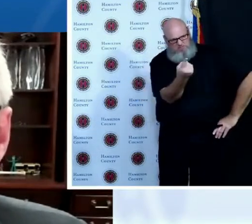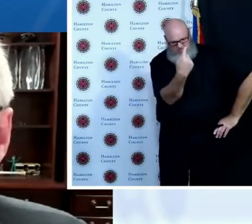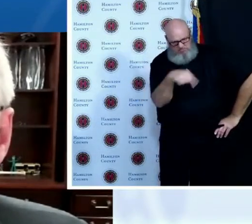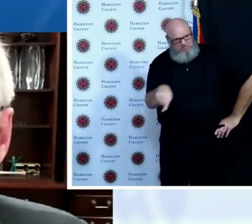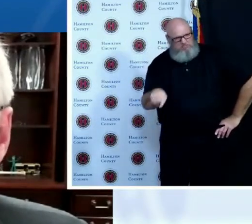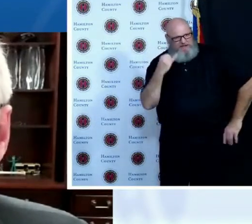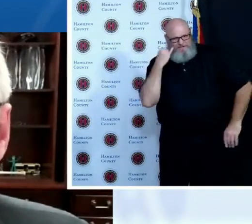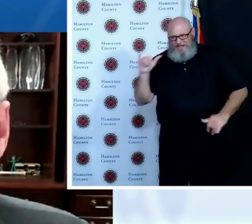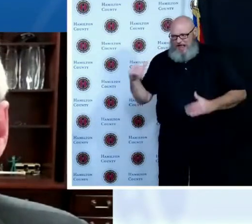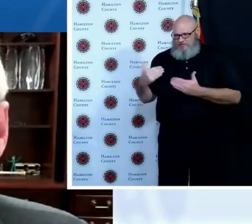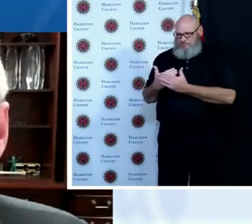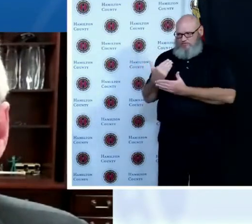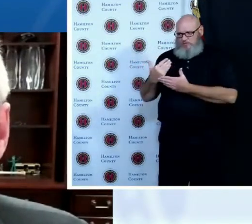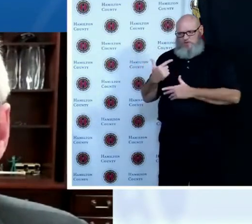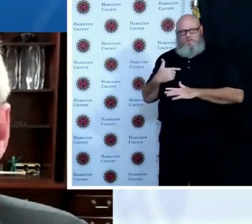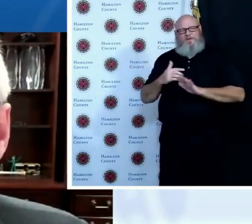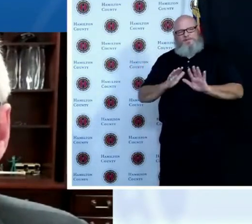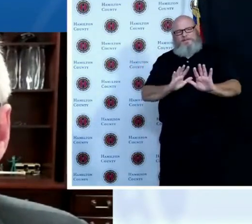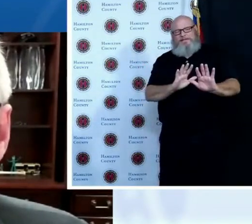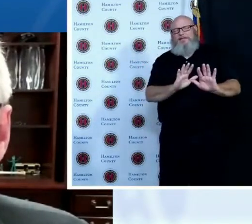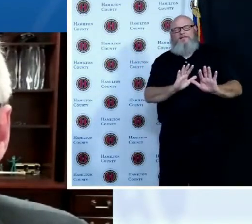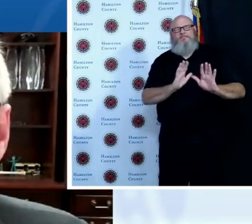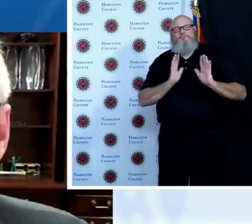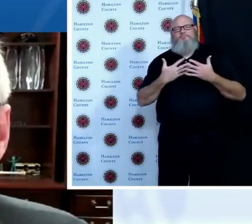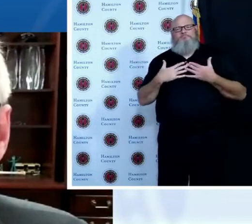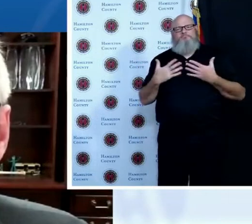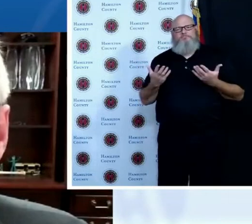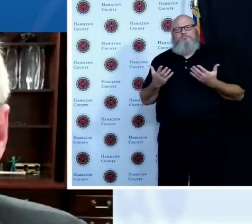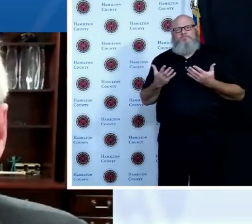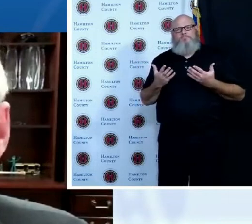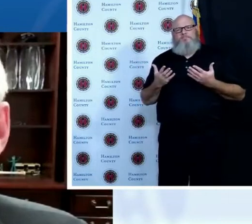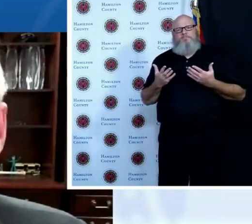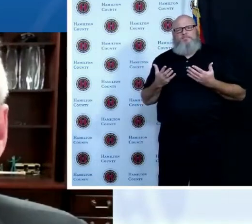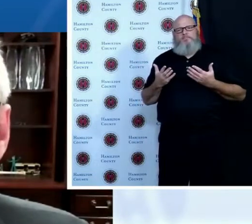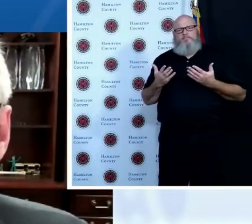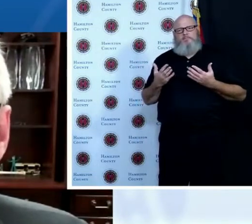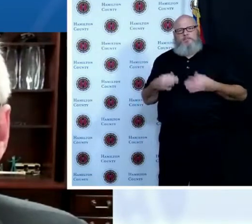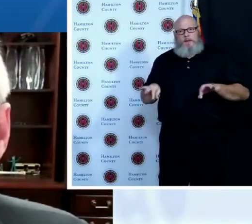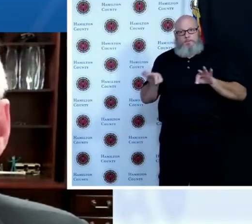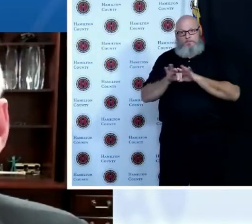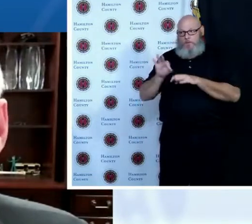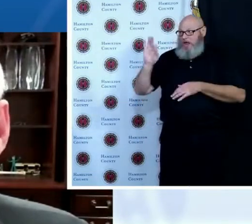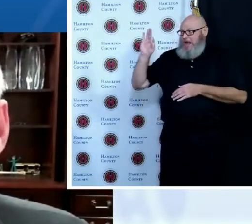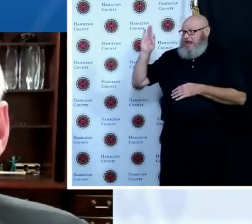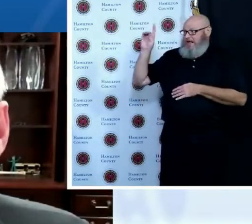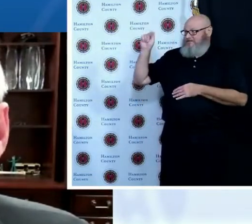established and FDA approved and it becomes part of the just the way in which we do business it